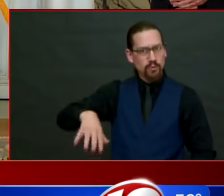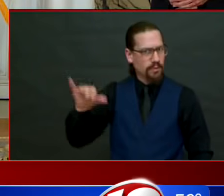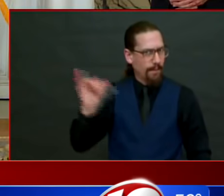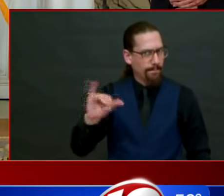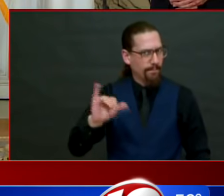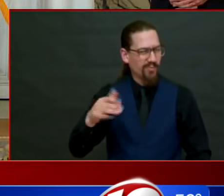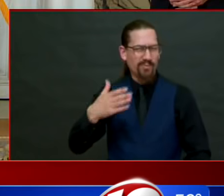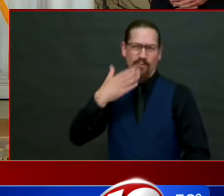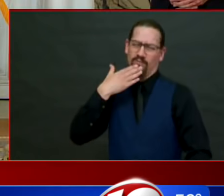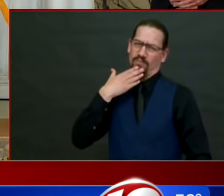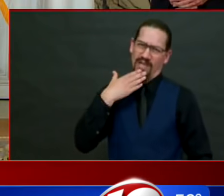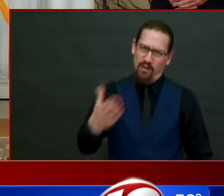AND PUBLICLY TO EVERY NURSE IN THE STATE AND ALL NURSING STUDENTS.